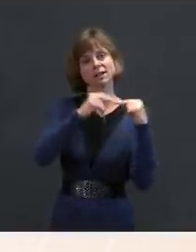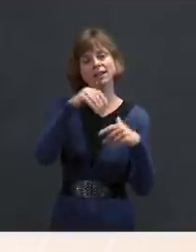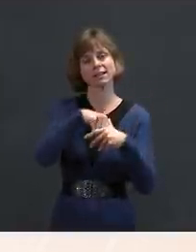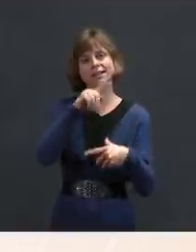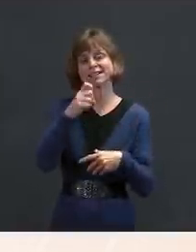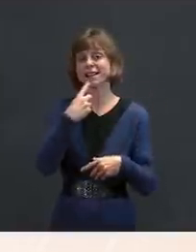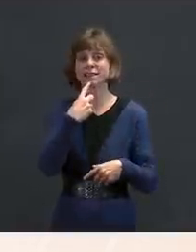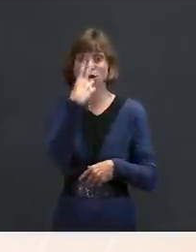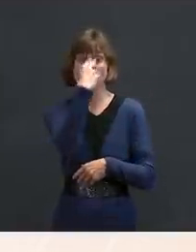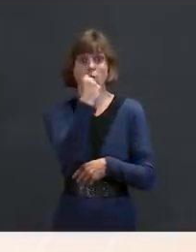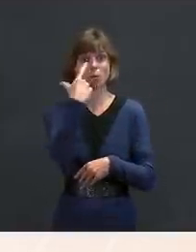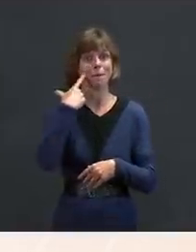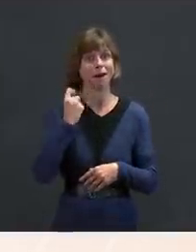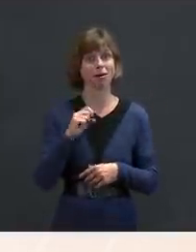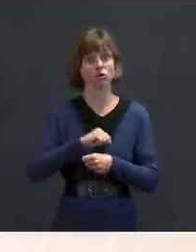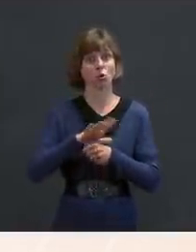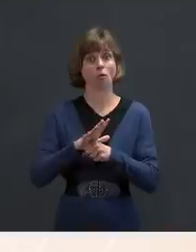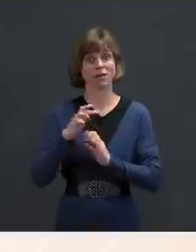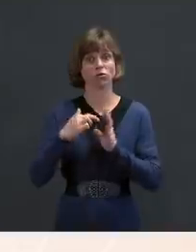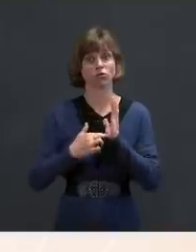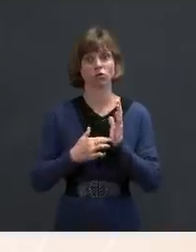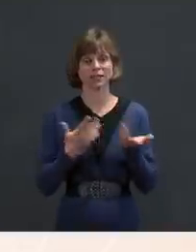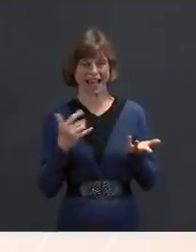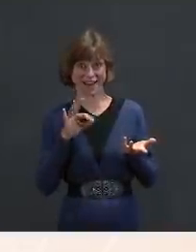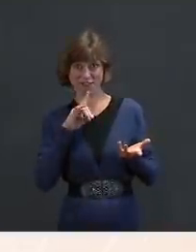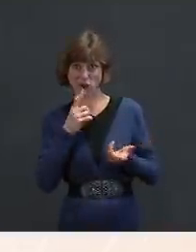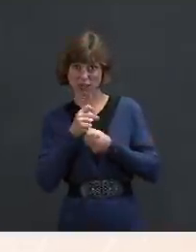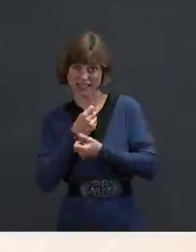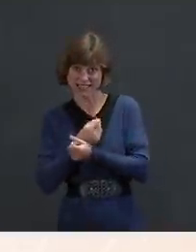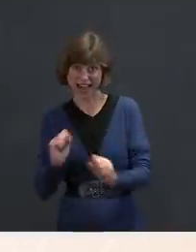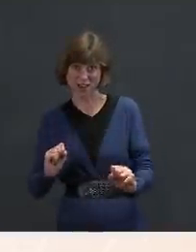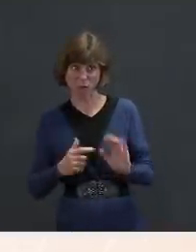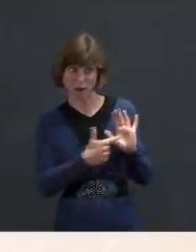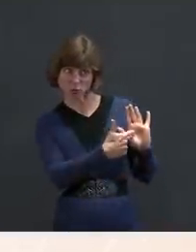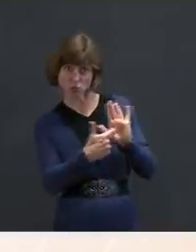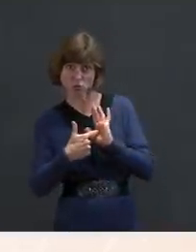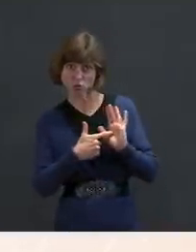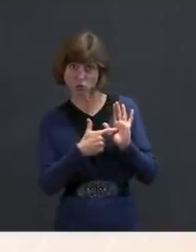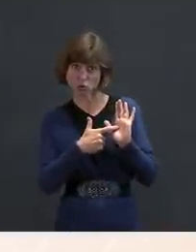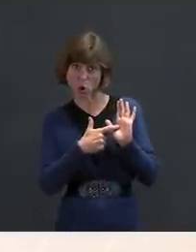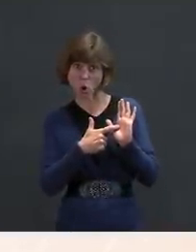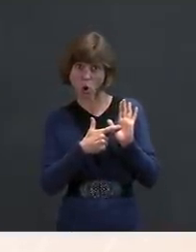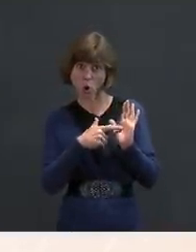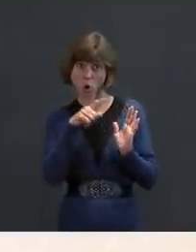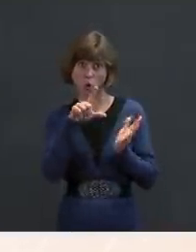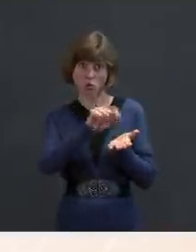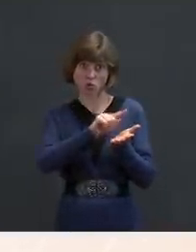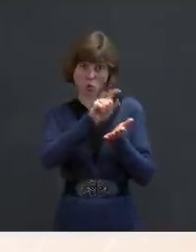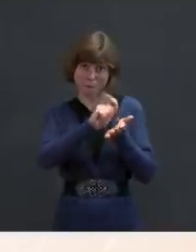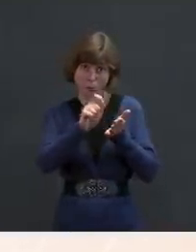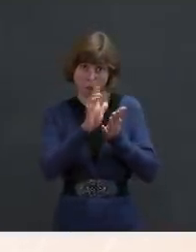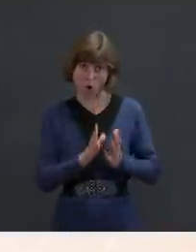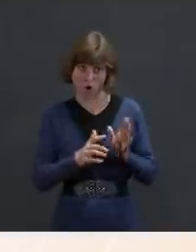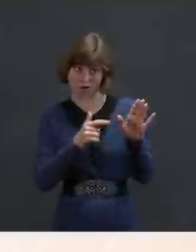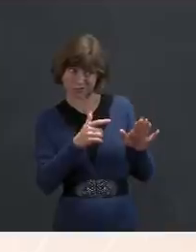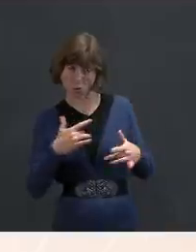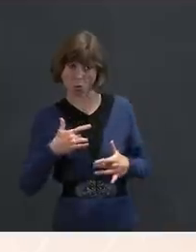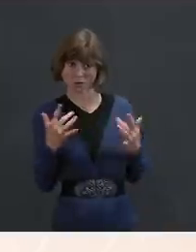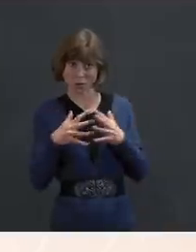If there is a safe way to do this, to get reporters down there to show the American people the conditions there, where these unaccompanied children are being held,